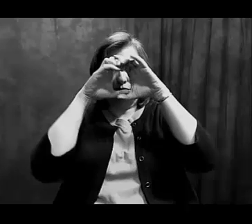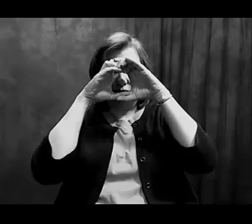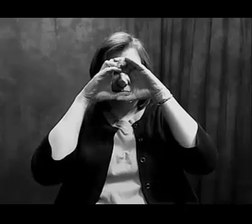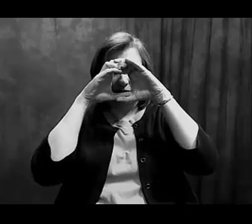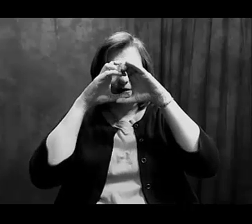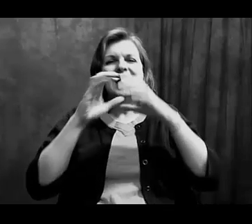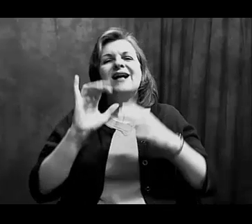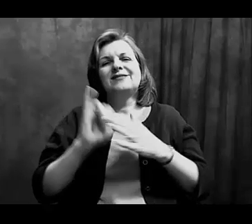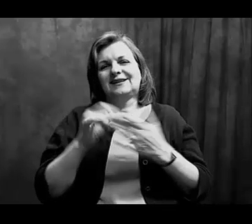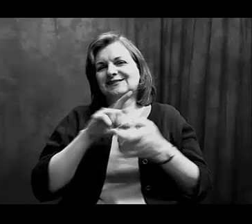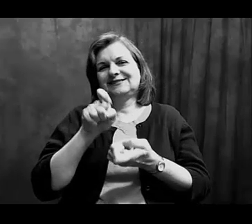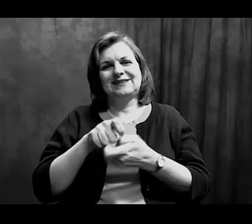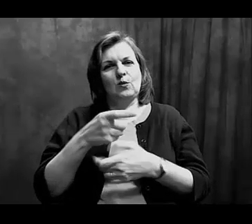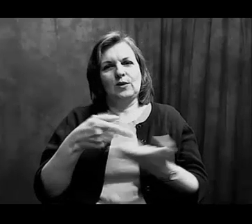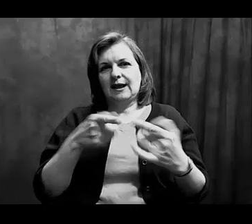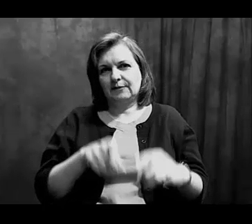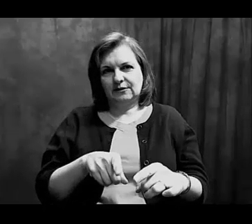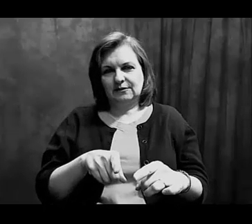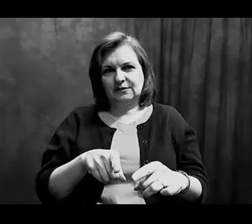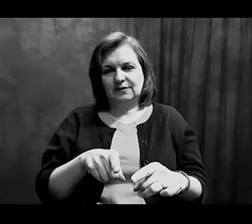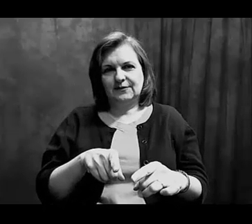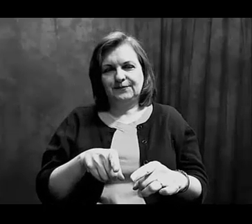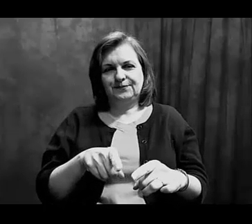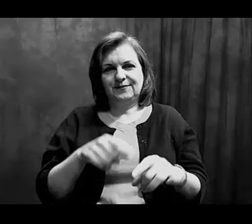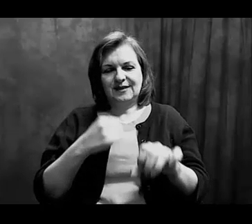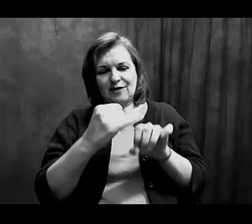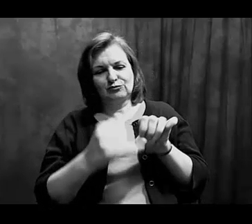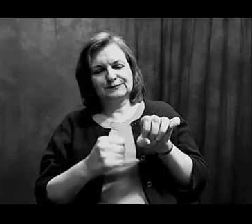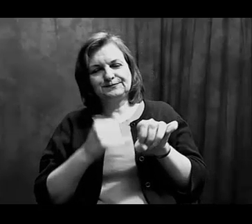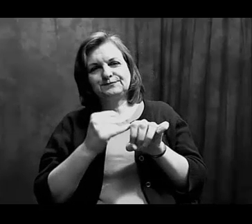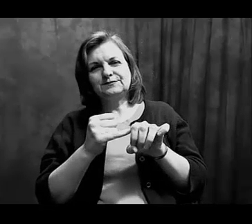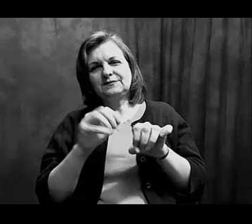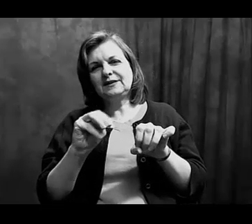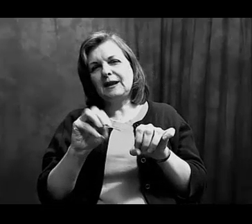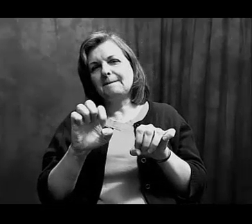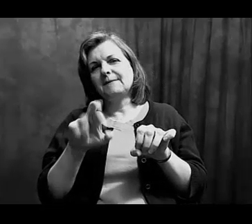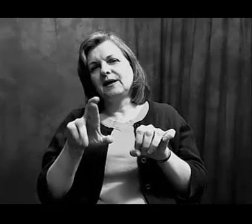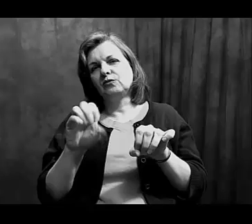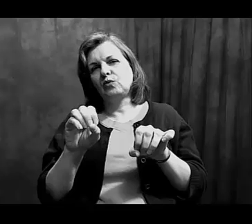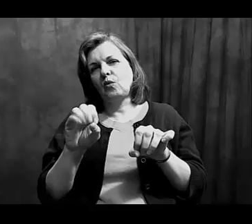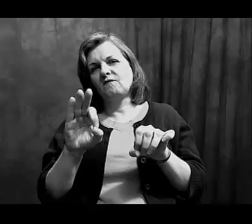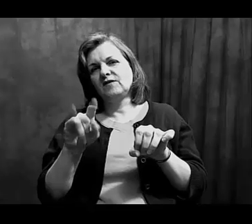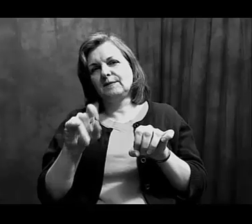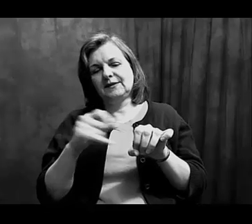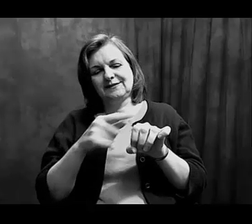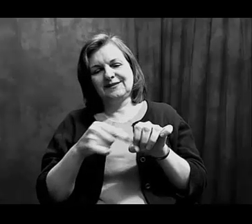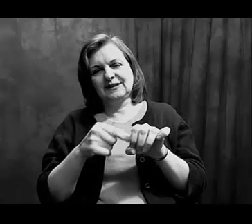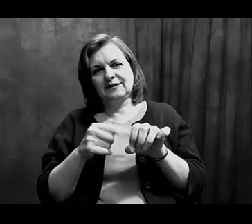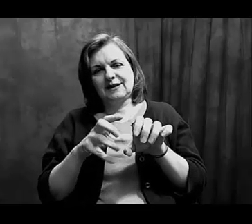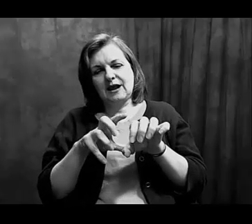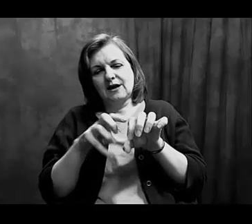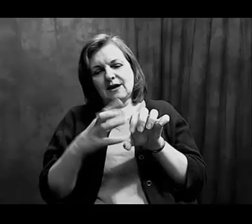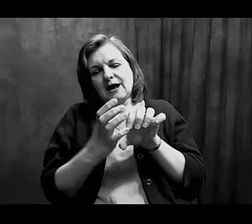that's exactly what's happening - there is a contracting ring of microflimaents that are going to pinch together and actually